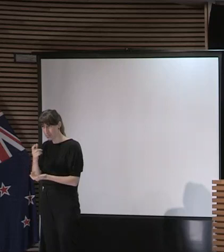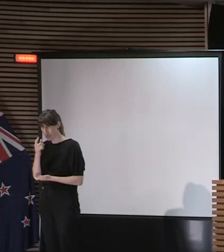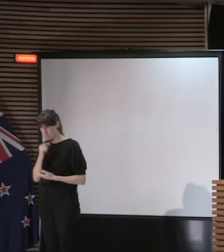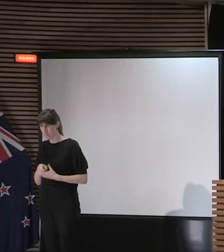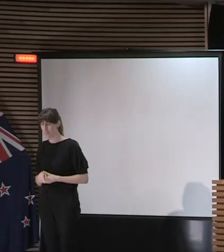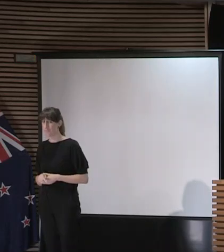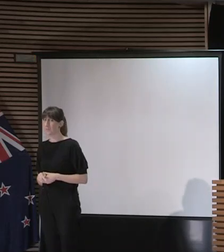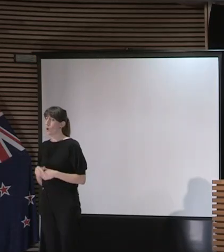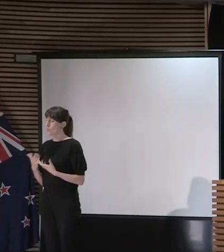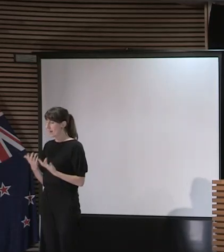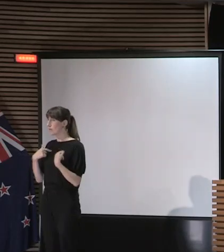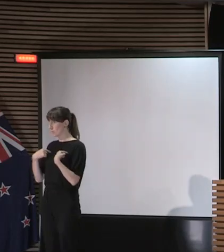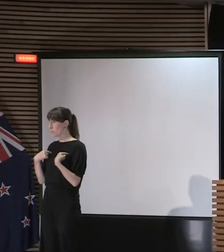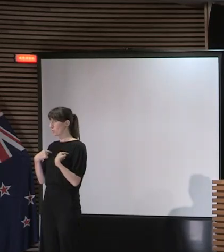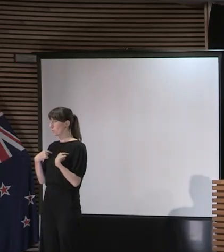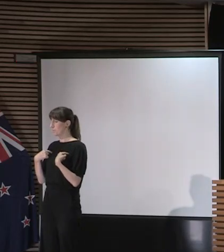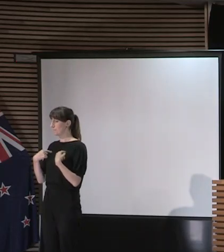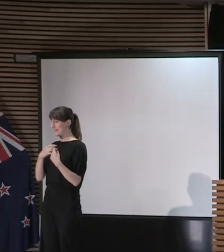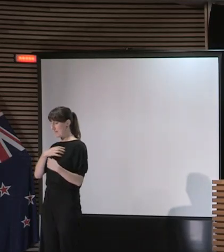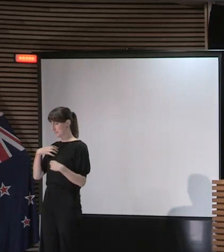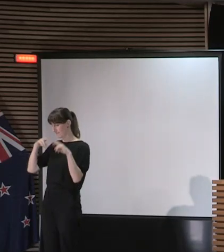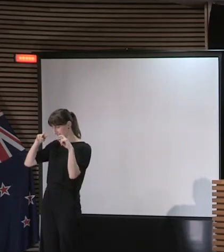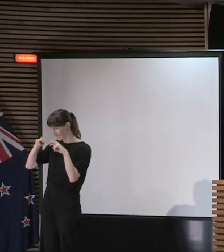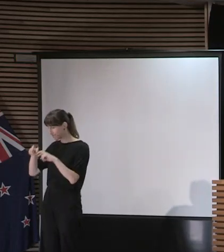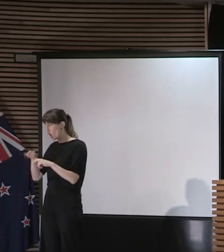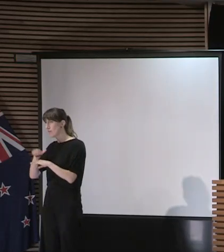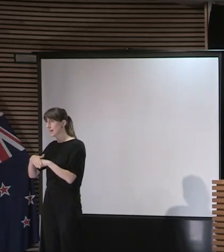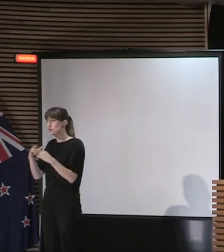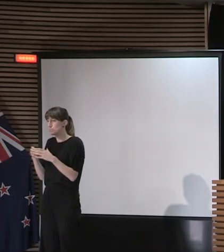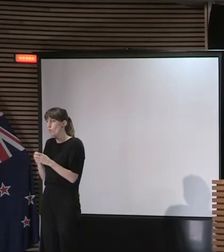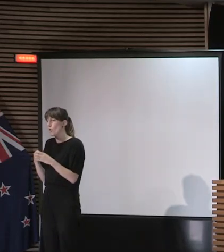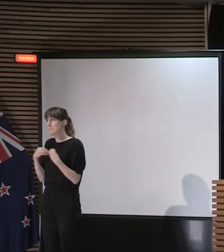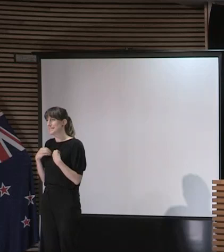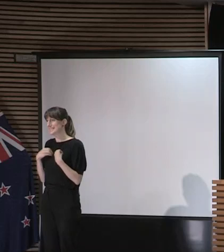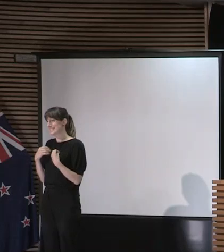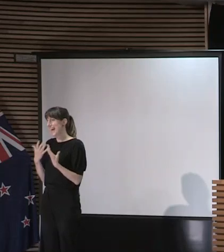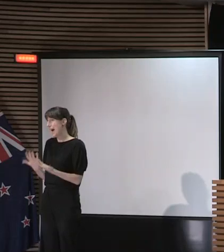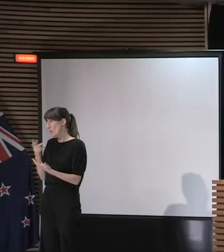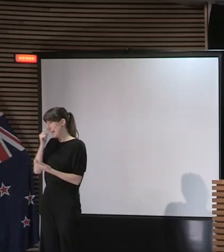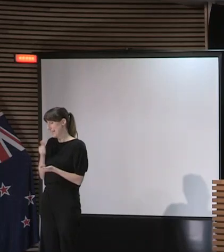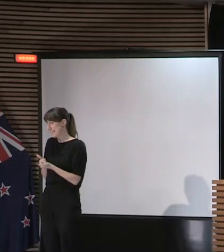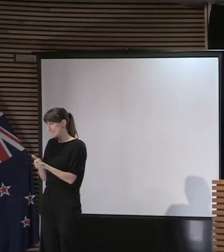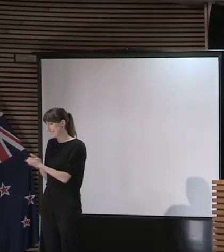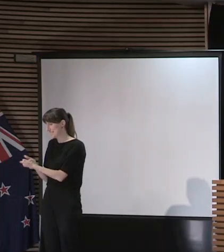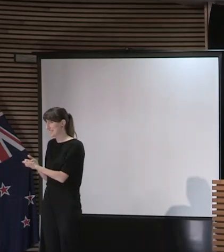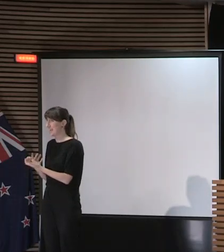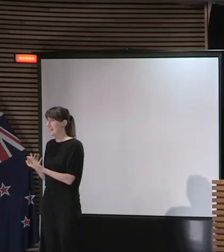way through is we are continuing to look at the impact COVID-19 is having, particularly, on our small